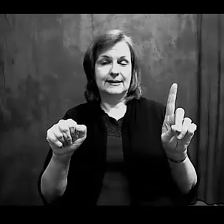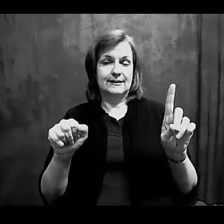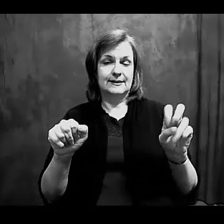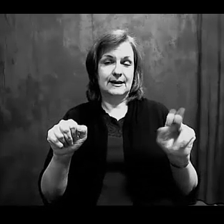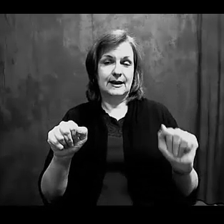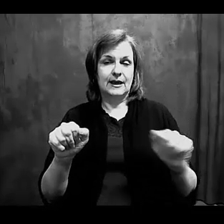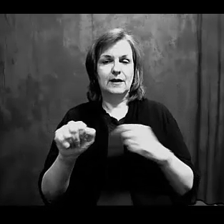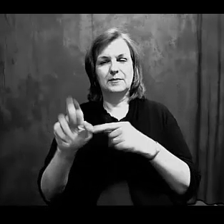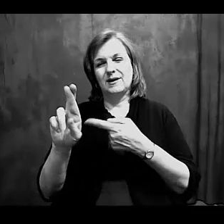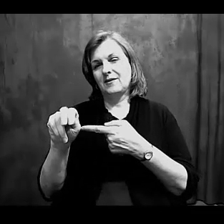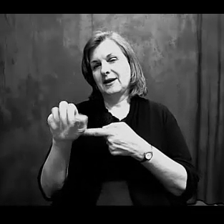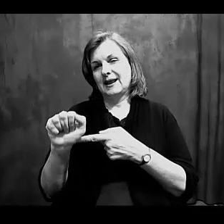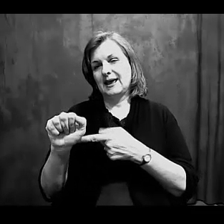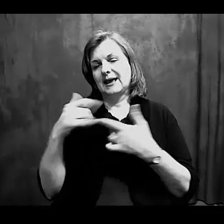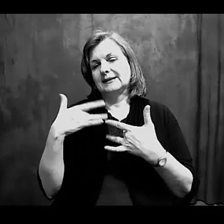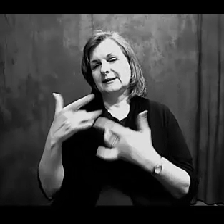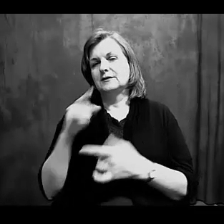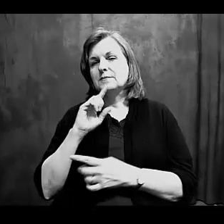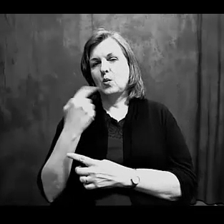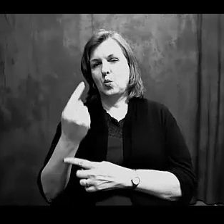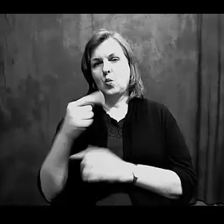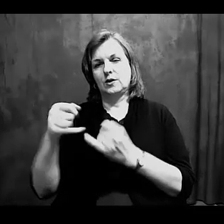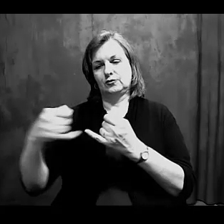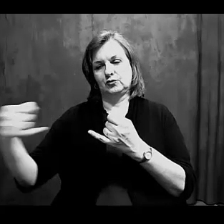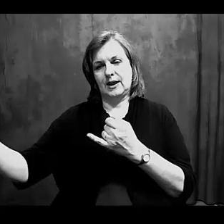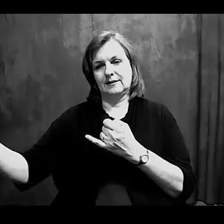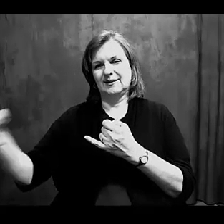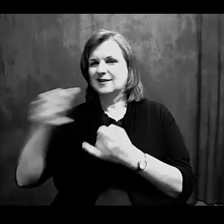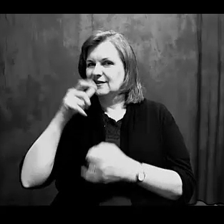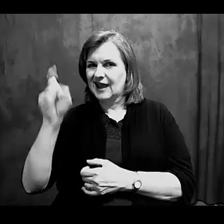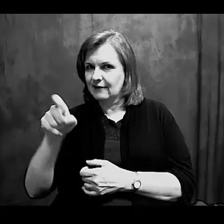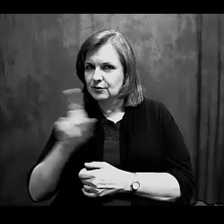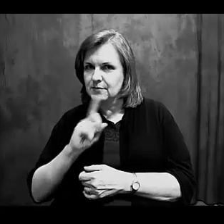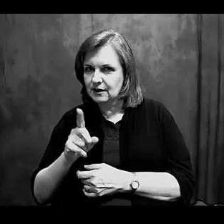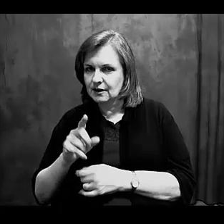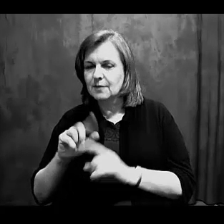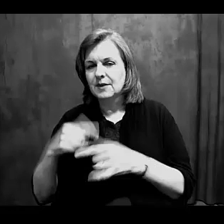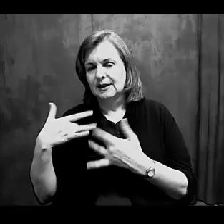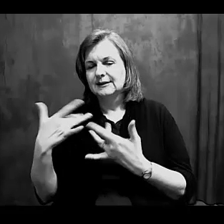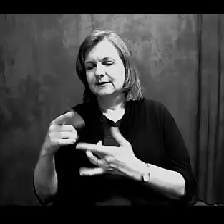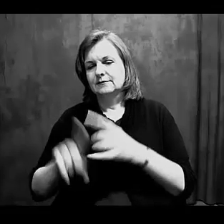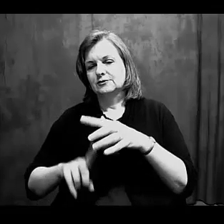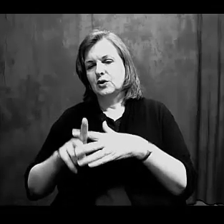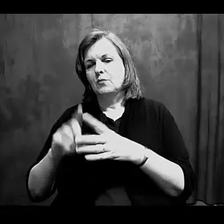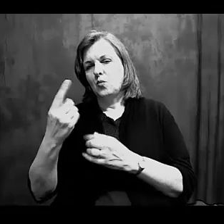stranded it doesn't have to be but it tends to be